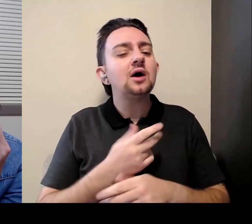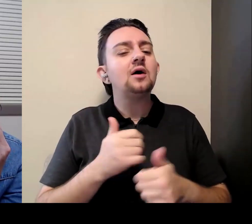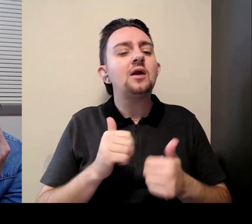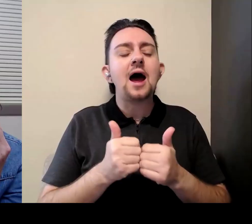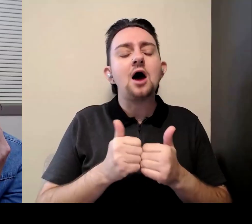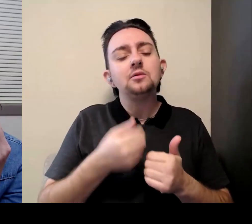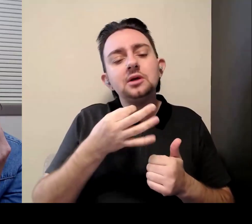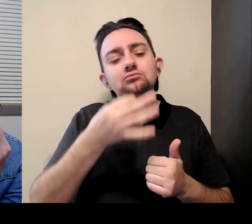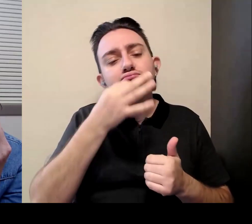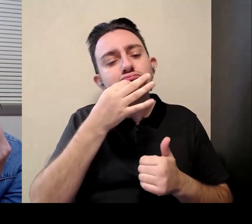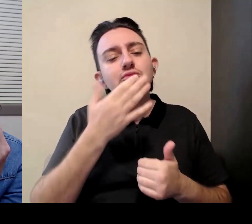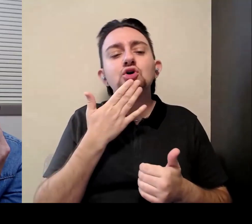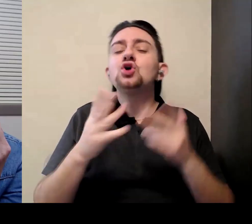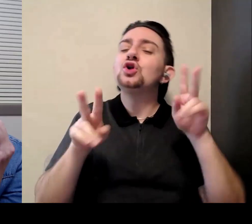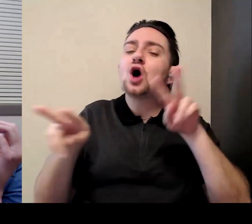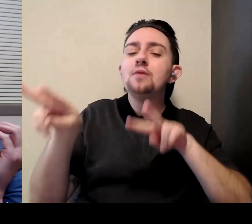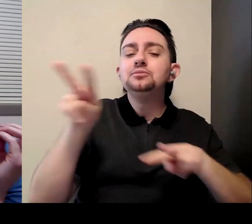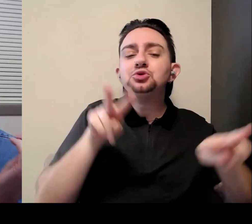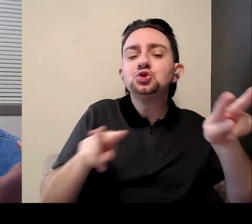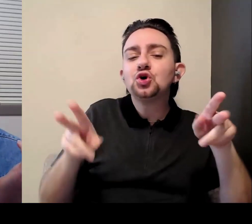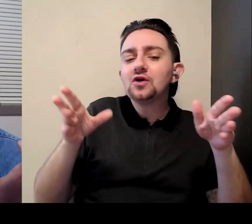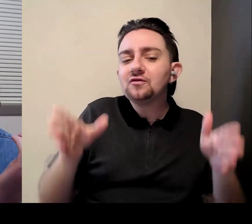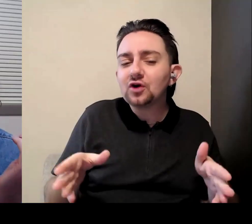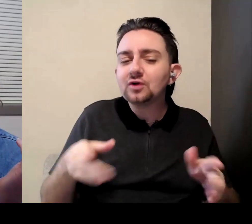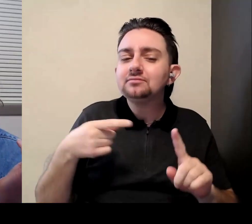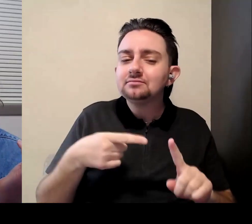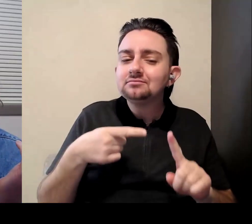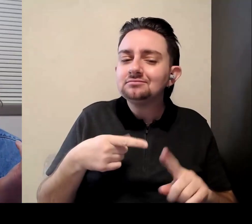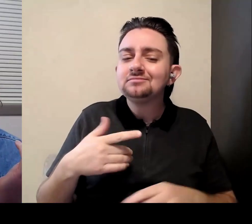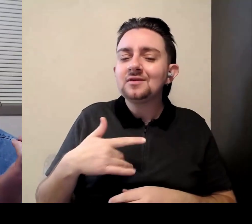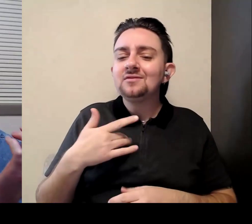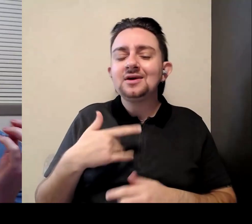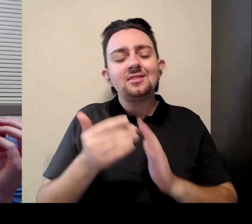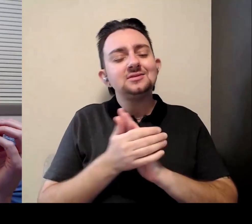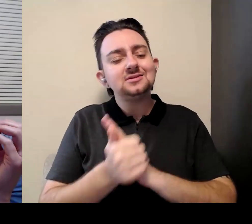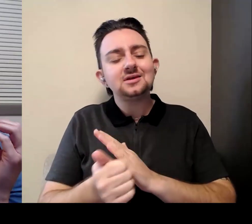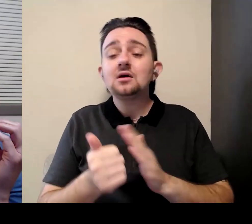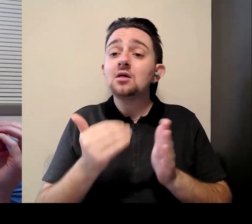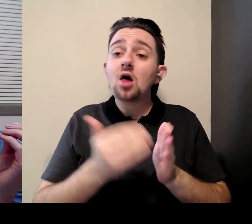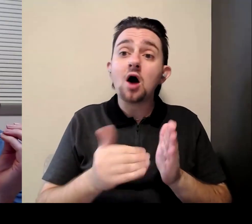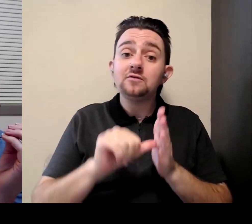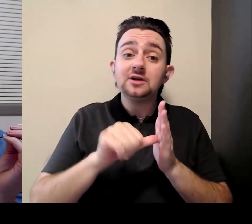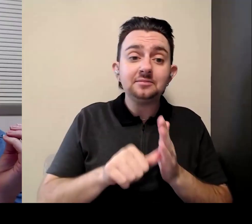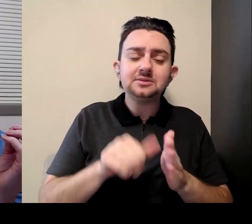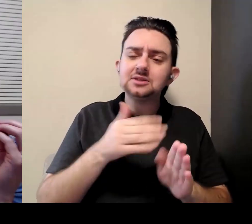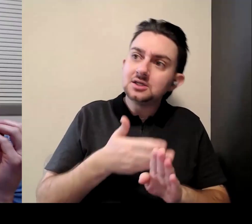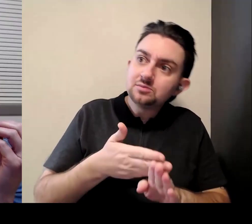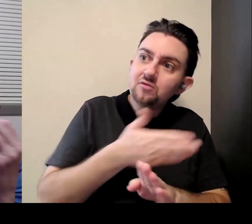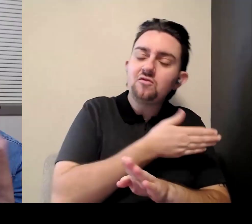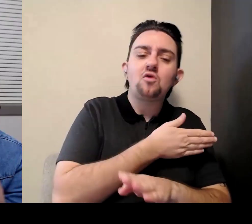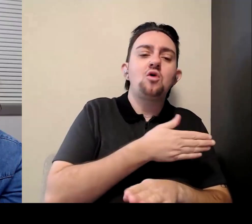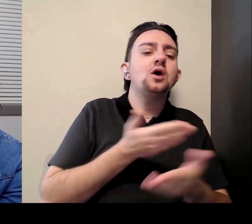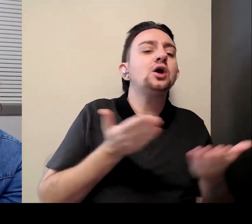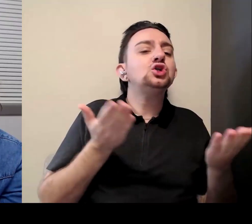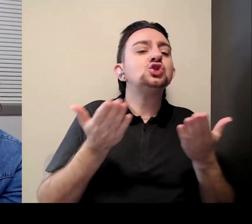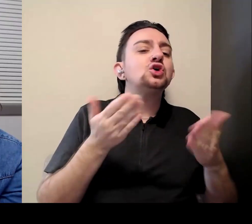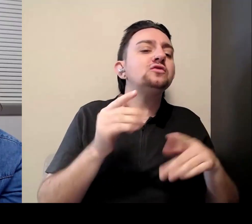I think that's a skill that we get a lot of in our pre-service training and then we really hone in on it in our actual practice.